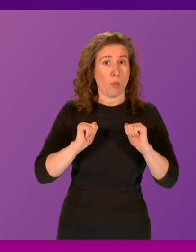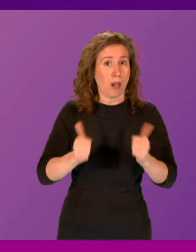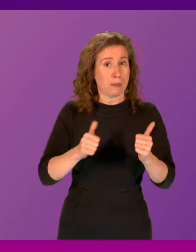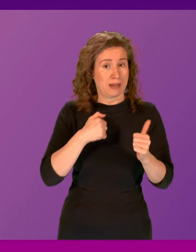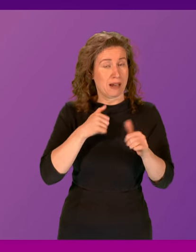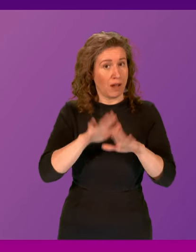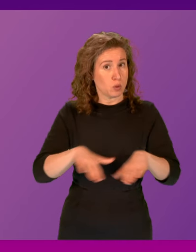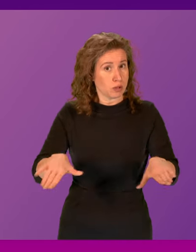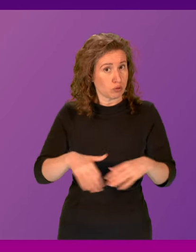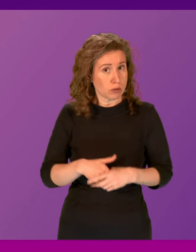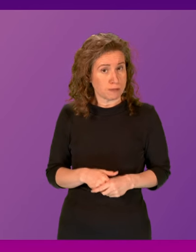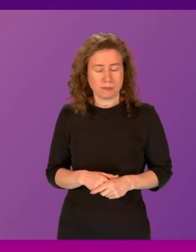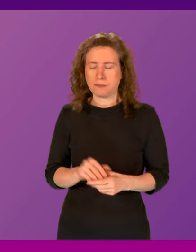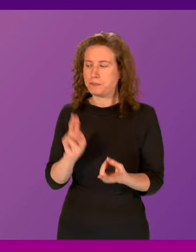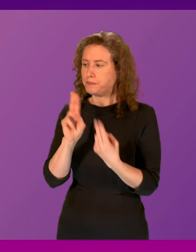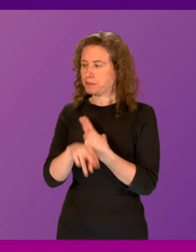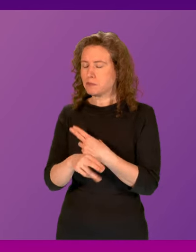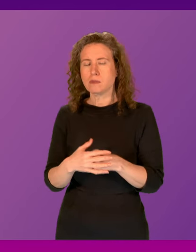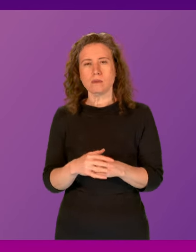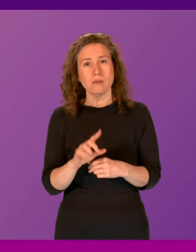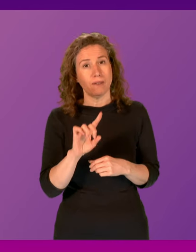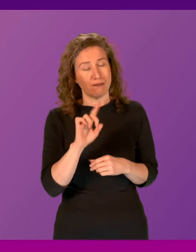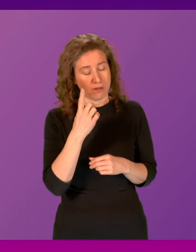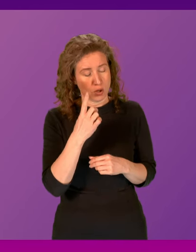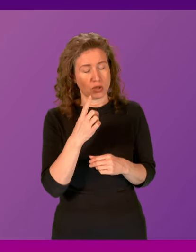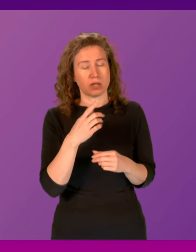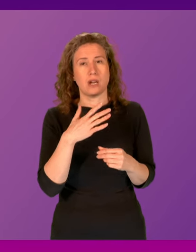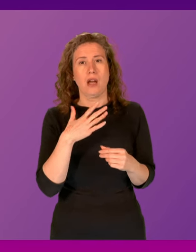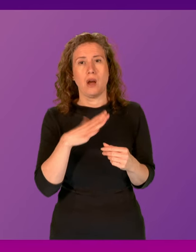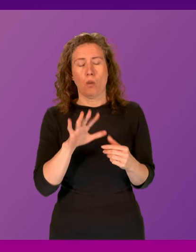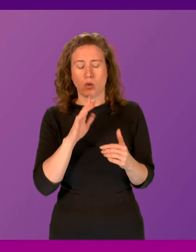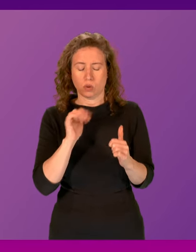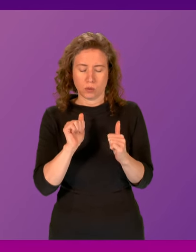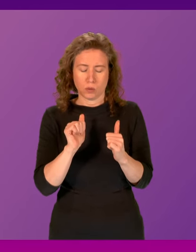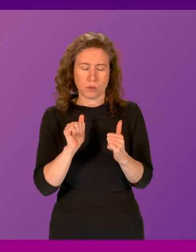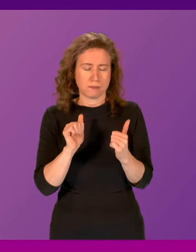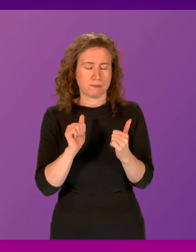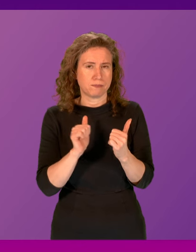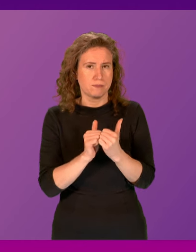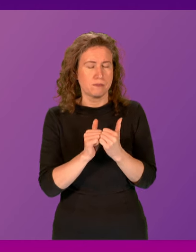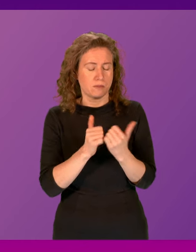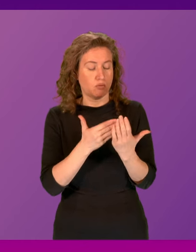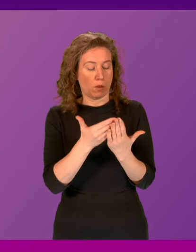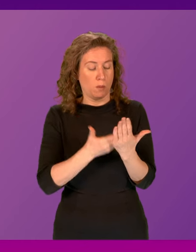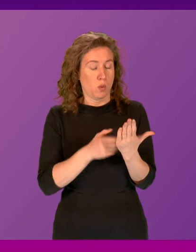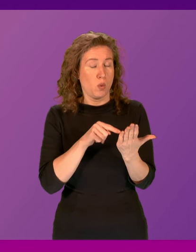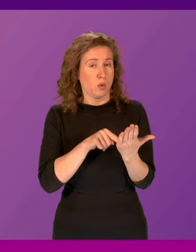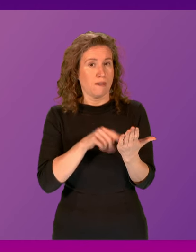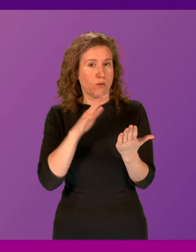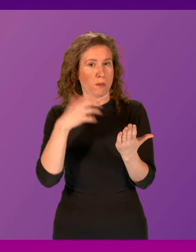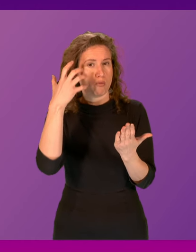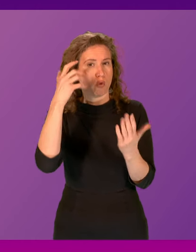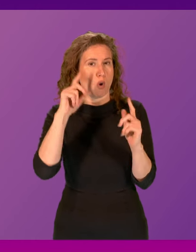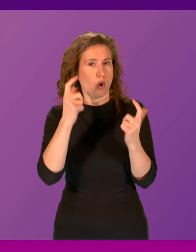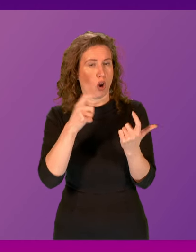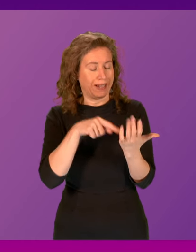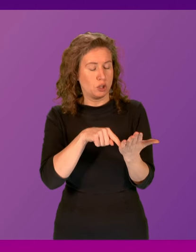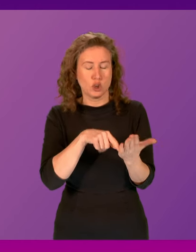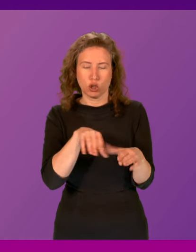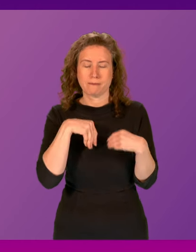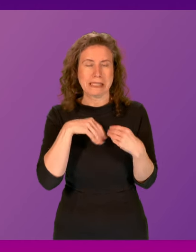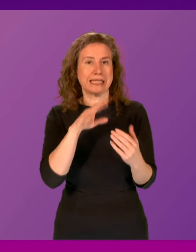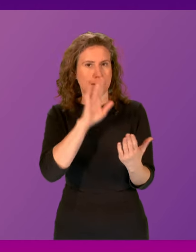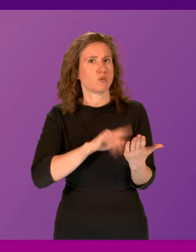First and foremost, I take the Royal College of Paediatrics